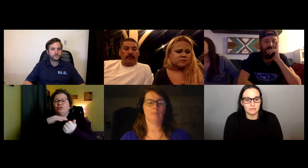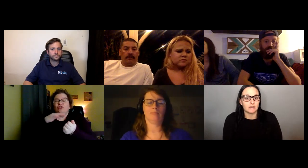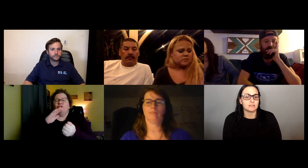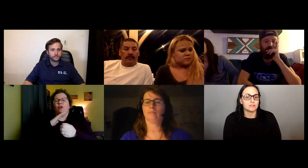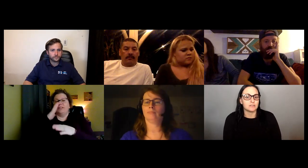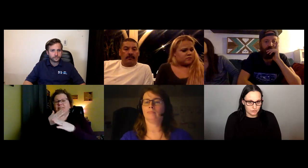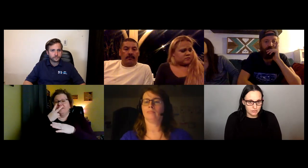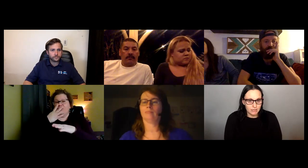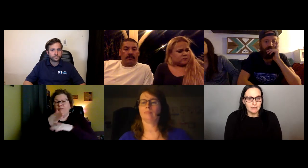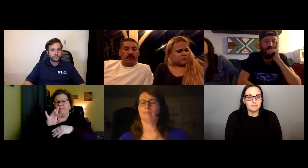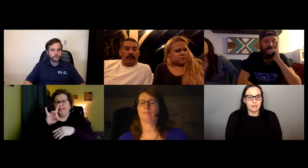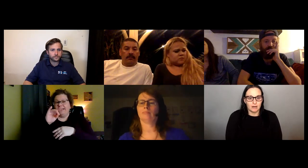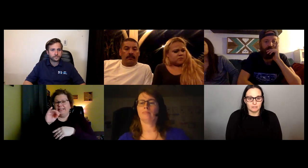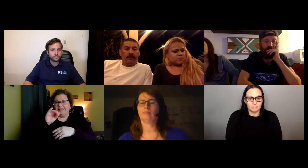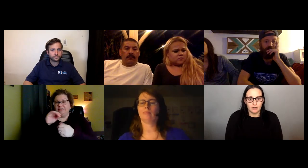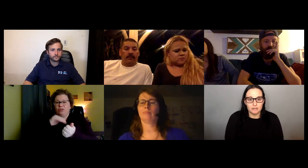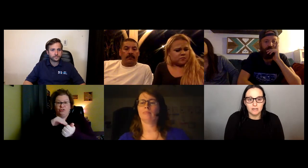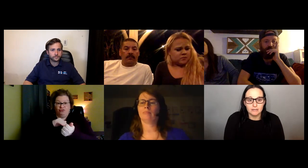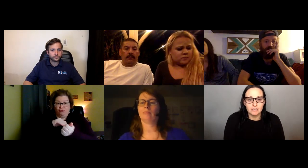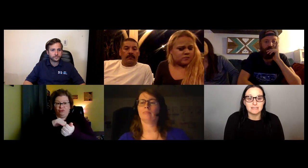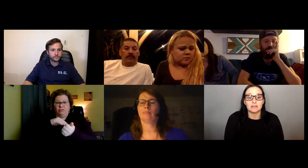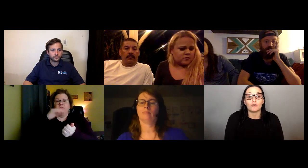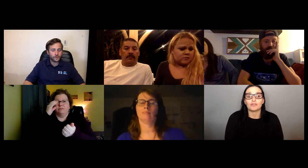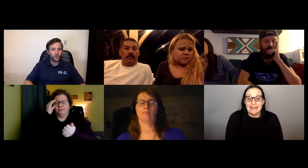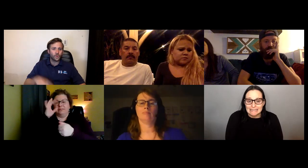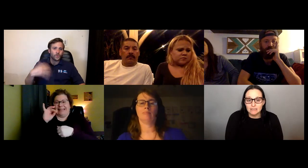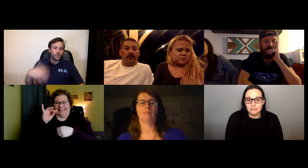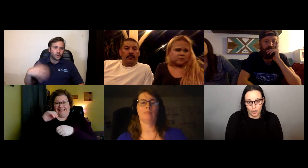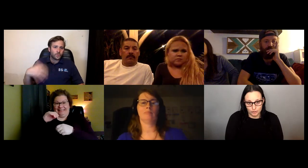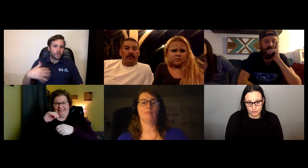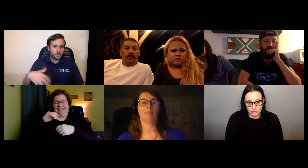gone to doctors